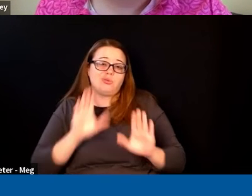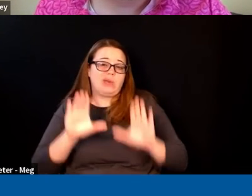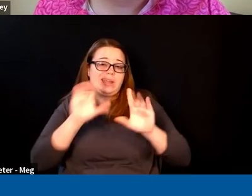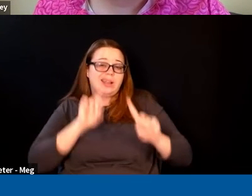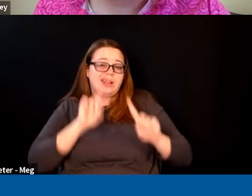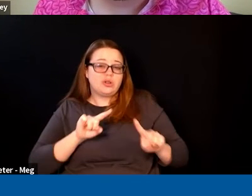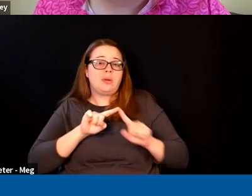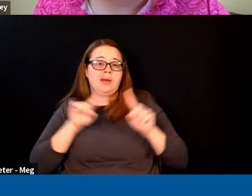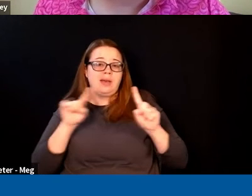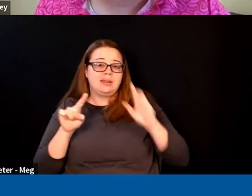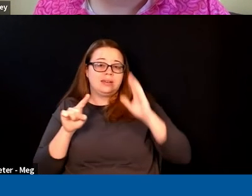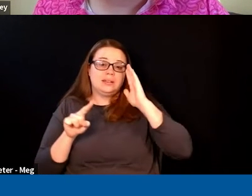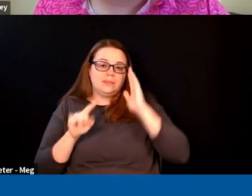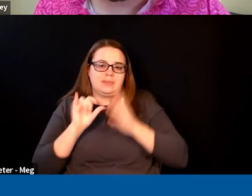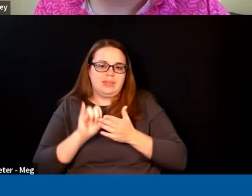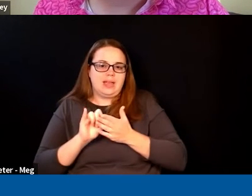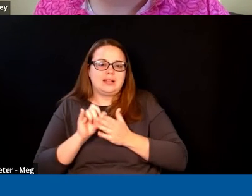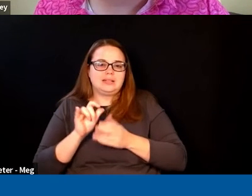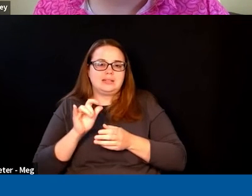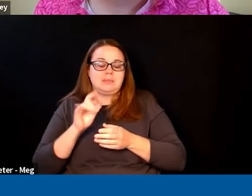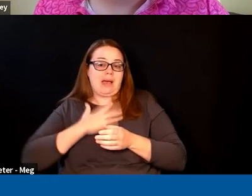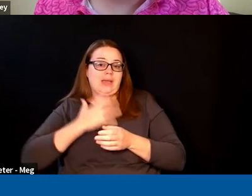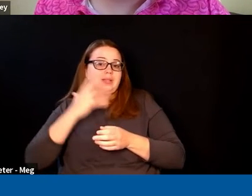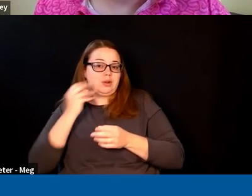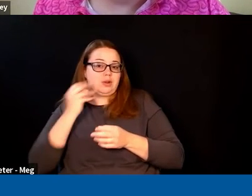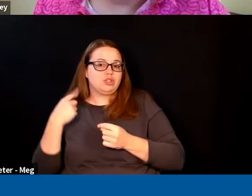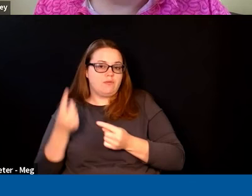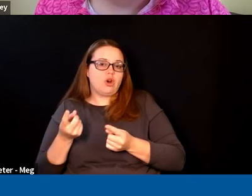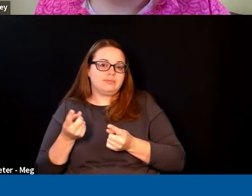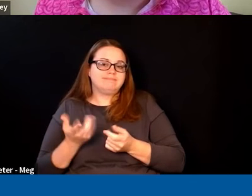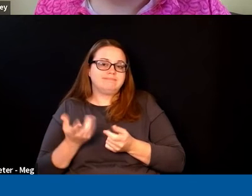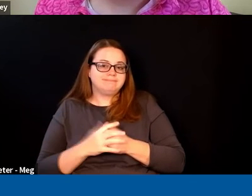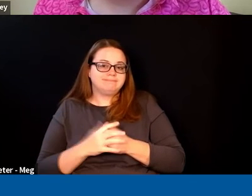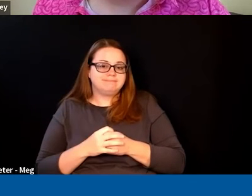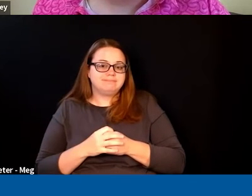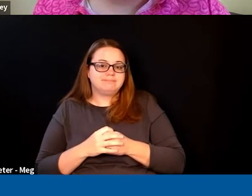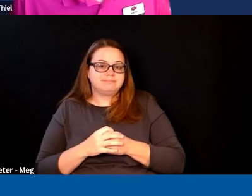but this has been reflective of my experience. Great.